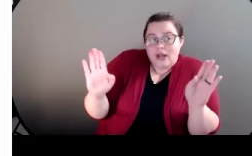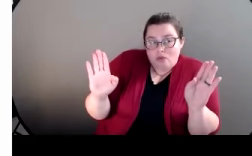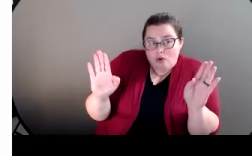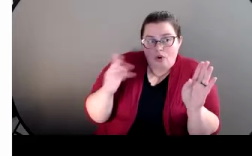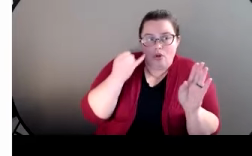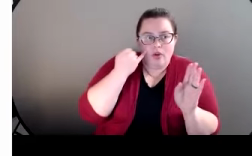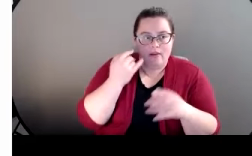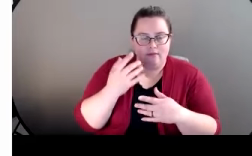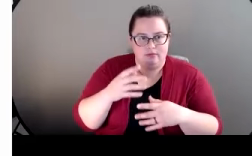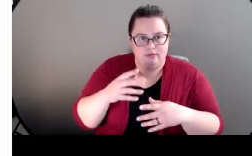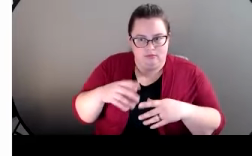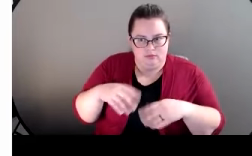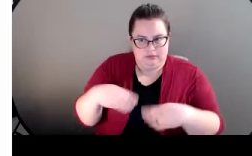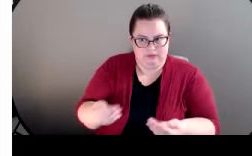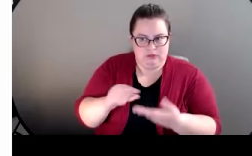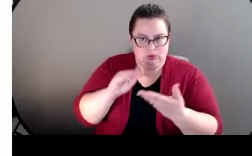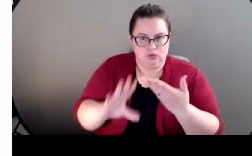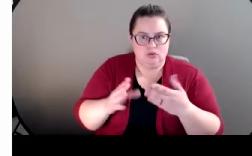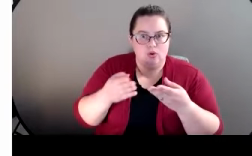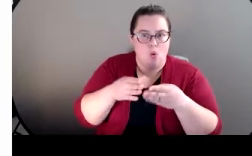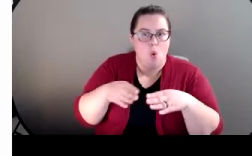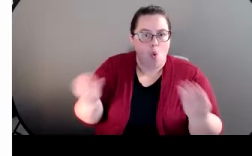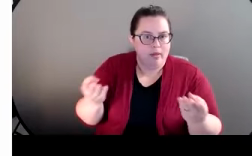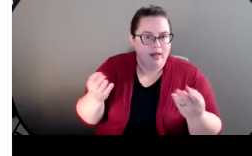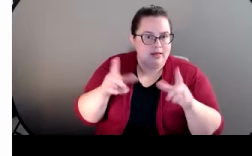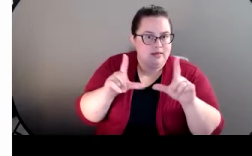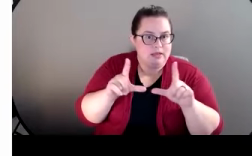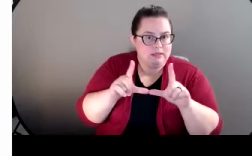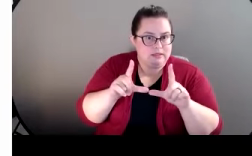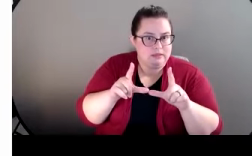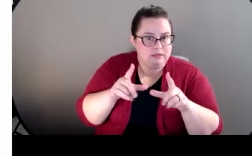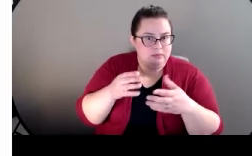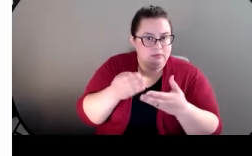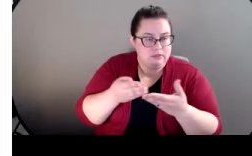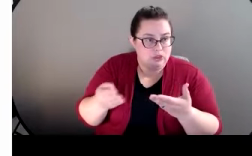an openly licensed material and you're giving it to them digitally,